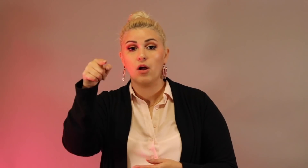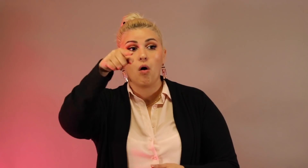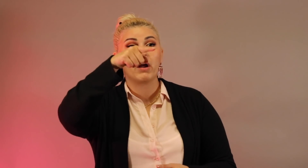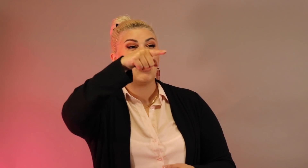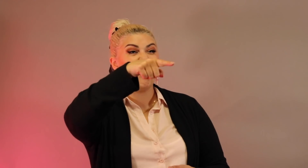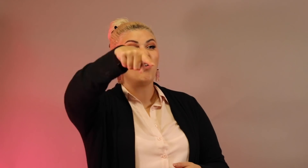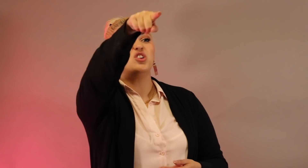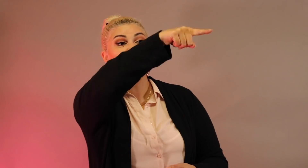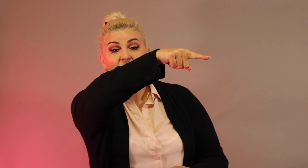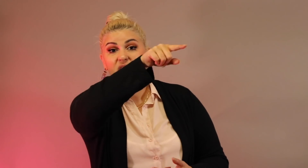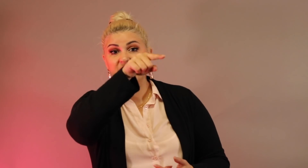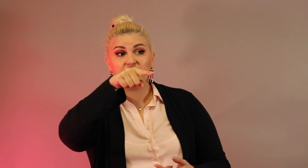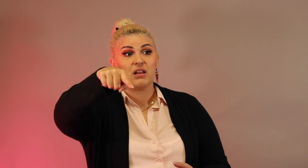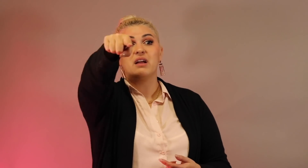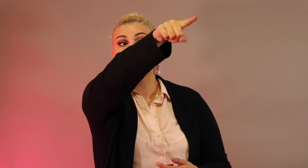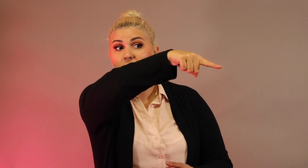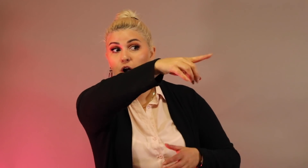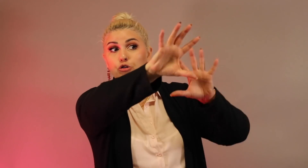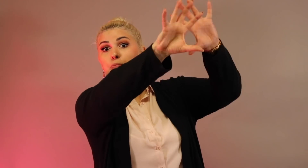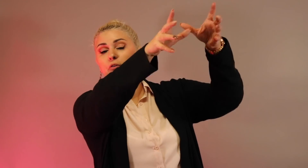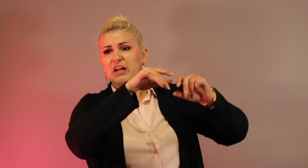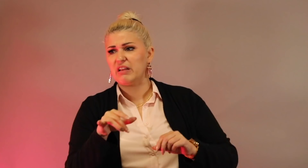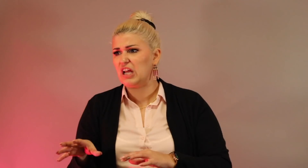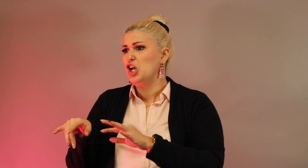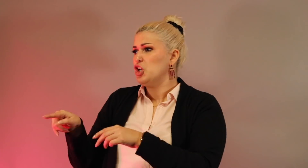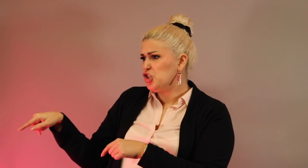Or I can go, you all right here, like a group over here.